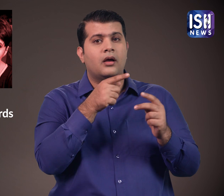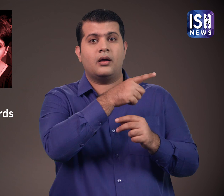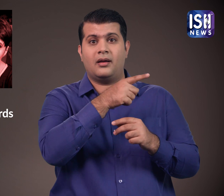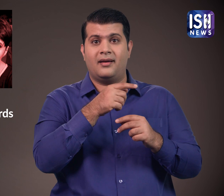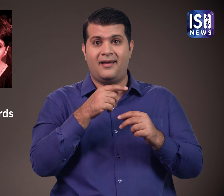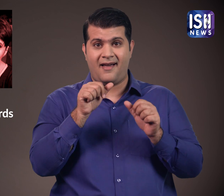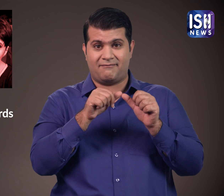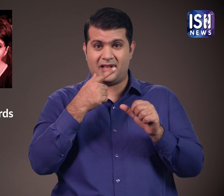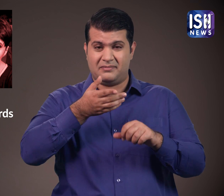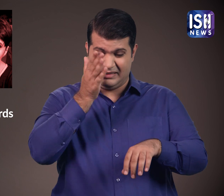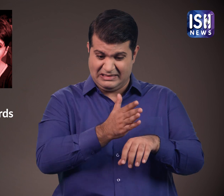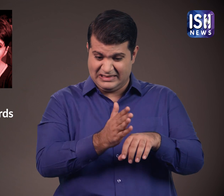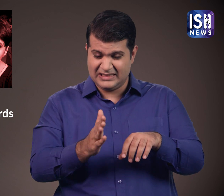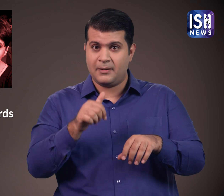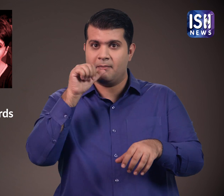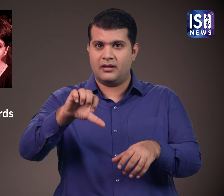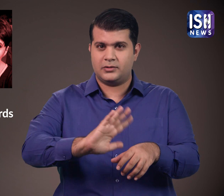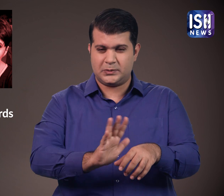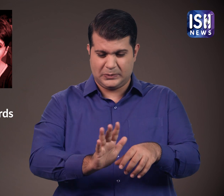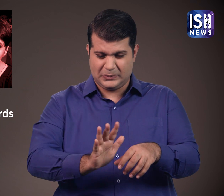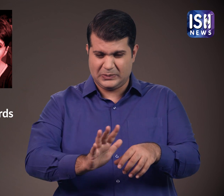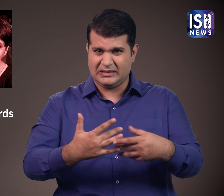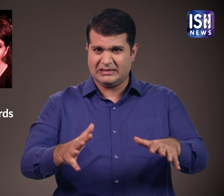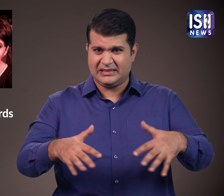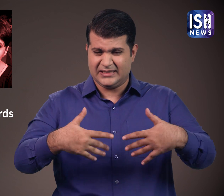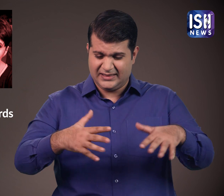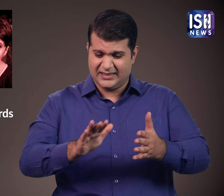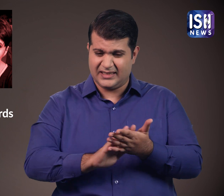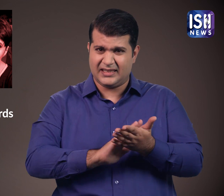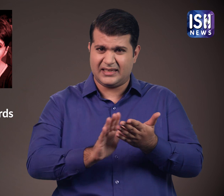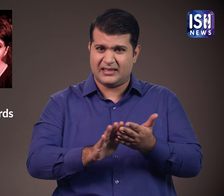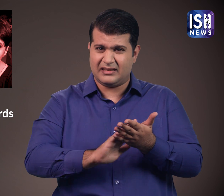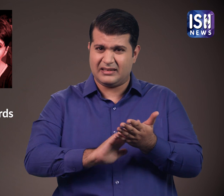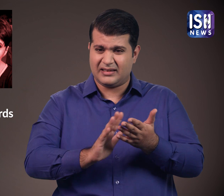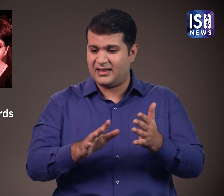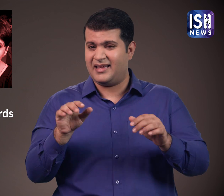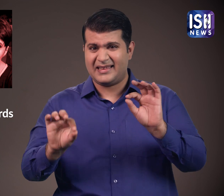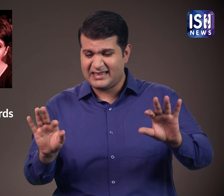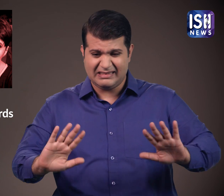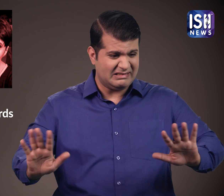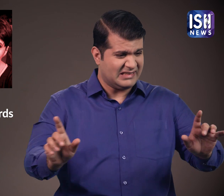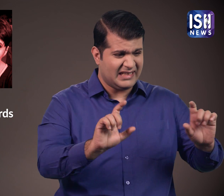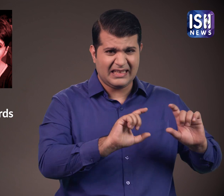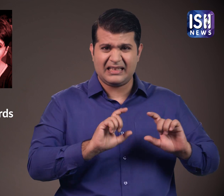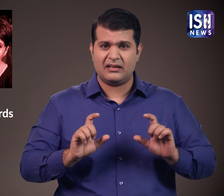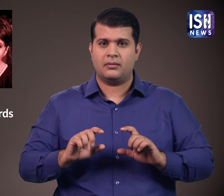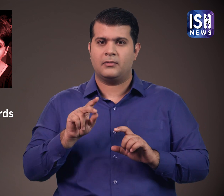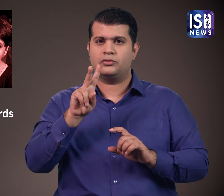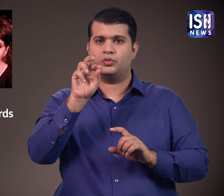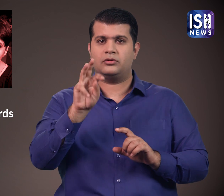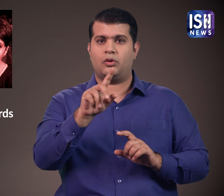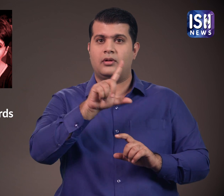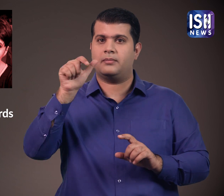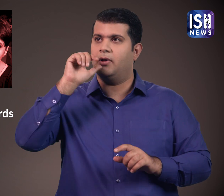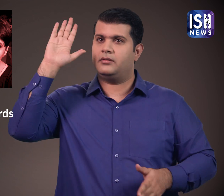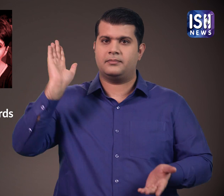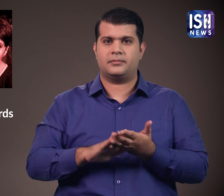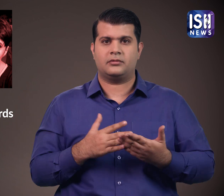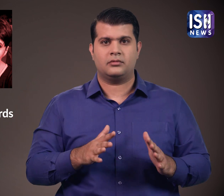He used the water to clean the house after butchering Shraddha's body.